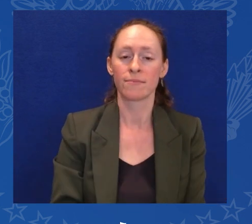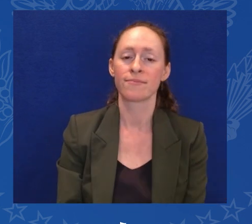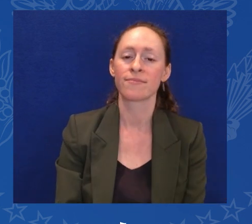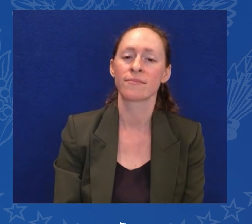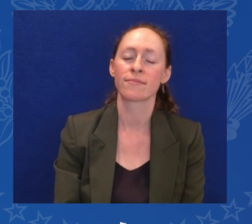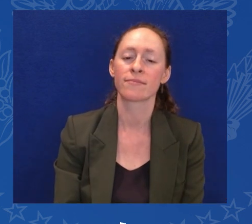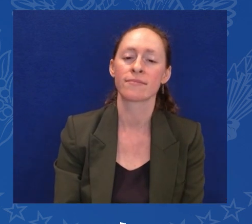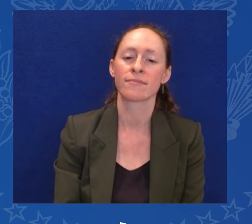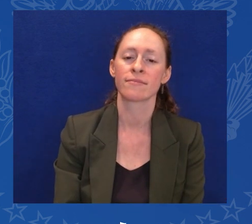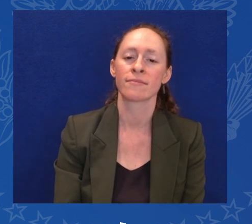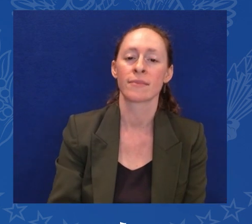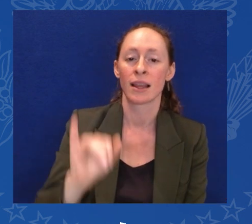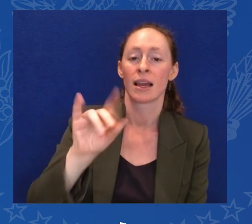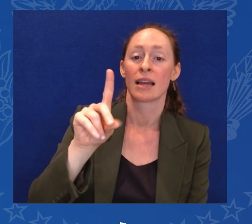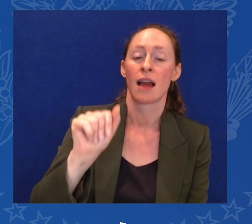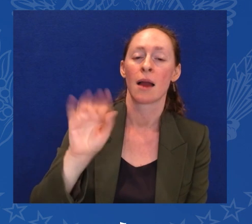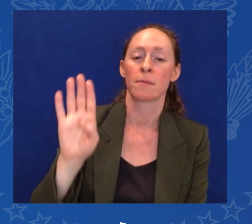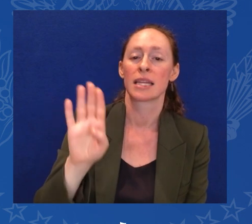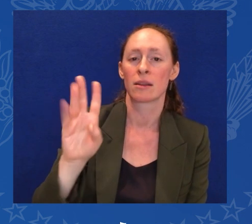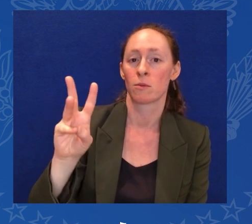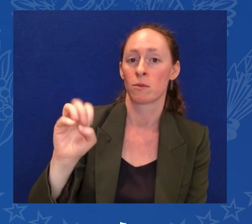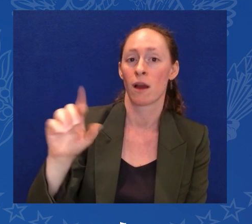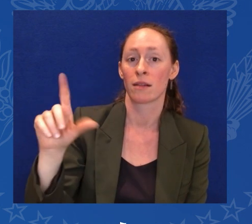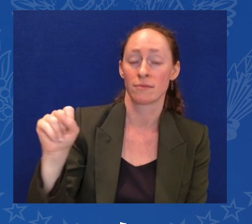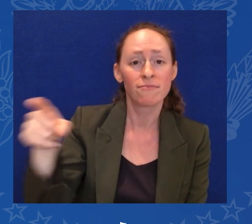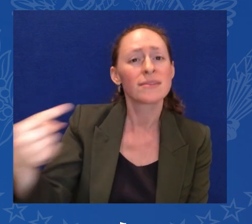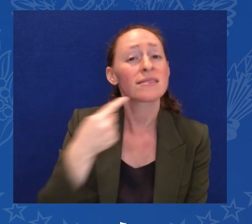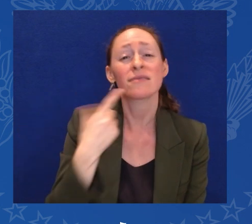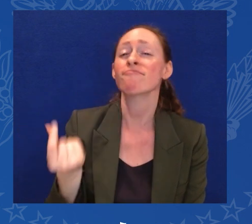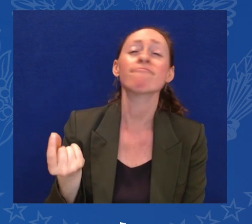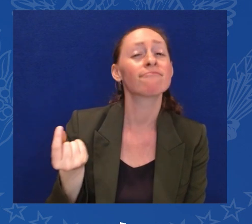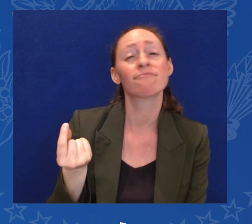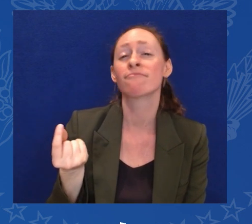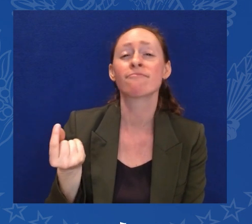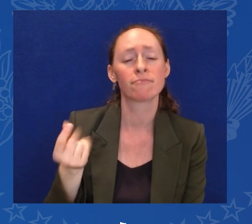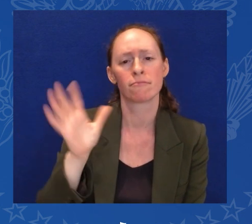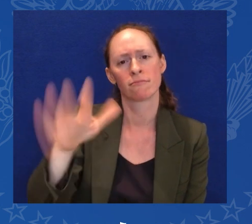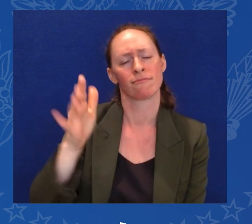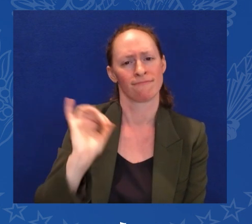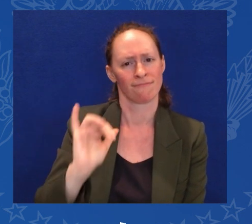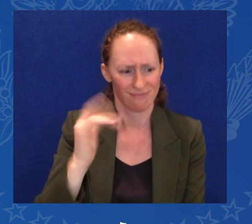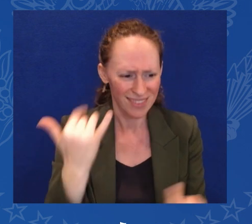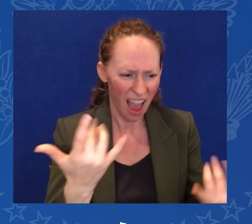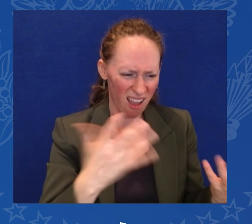is to turn the light of truth upon them." The way to right wrongs is to shine a light of truth on them.